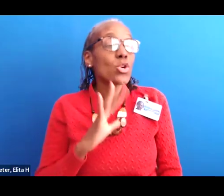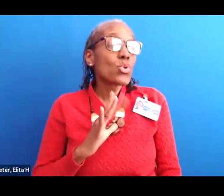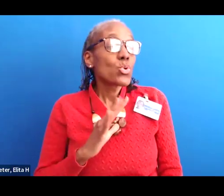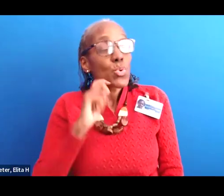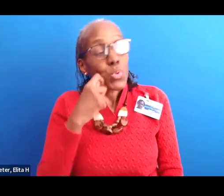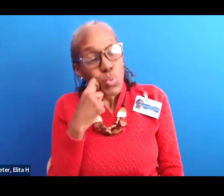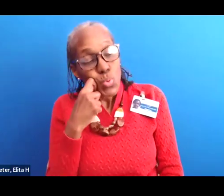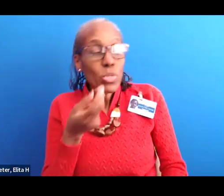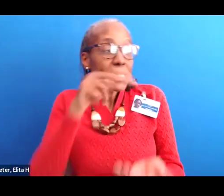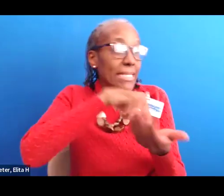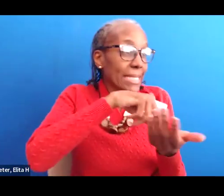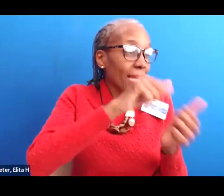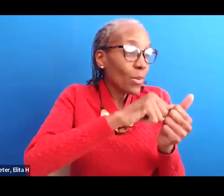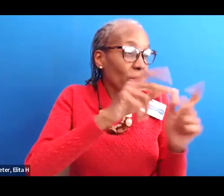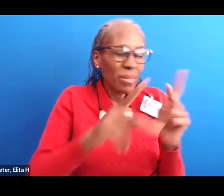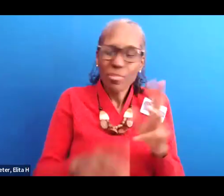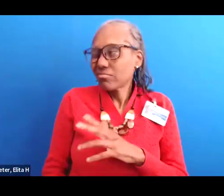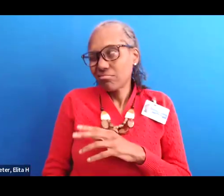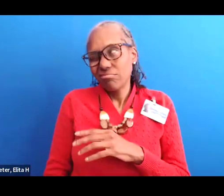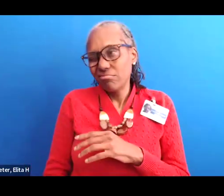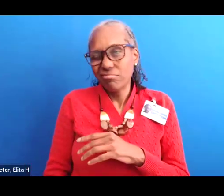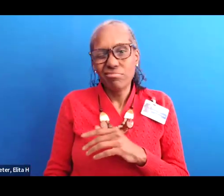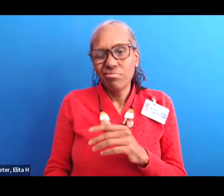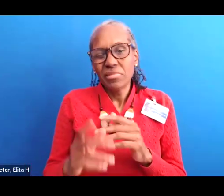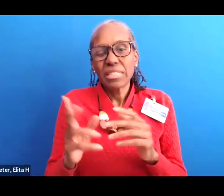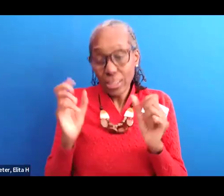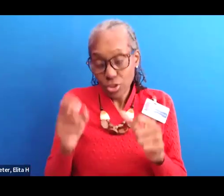That should be a primary reason, but oftentimes it's not.